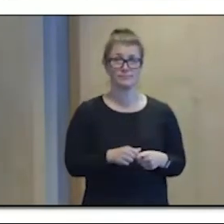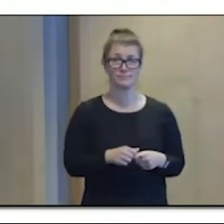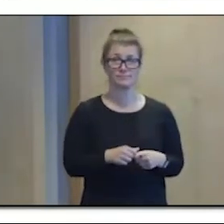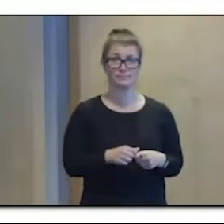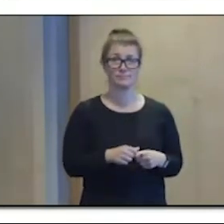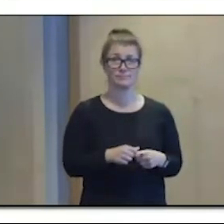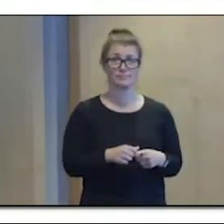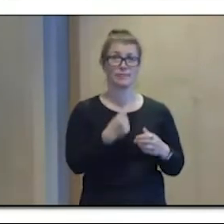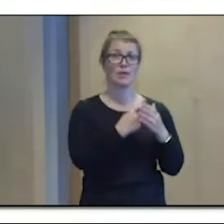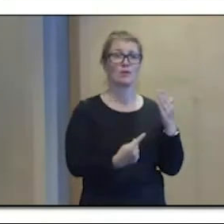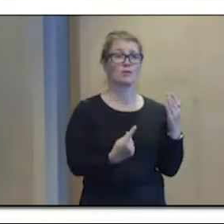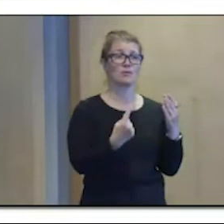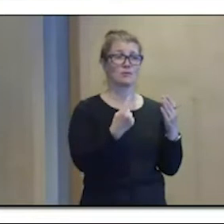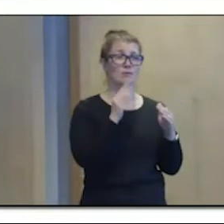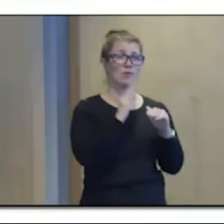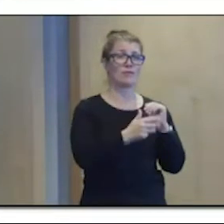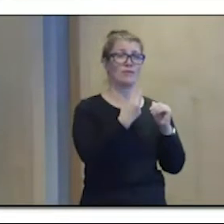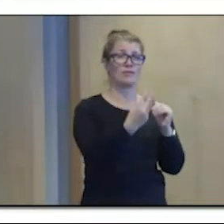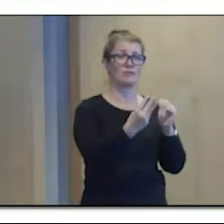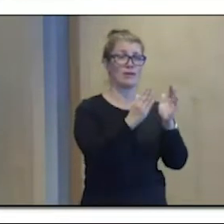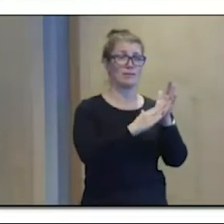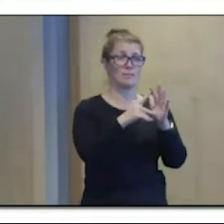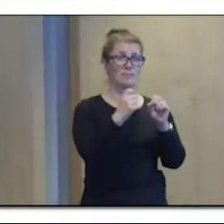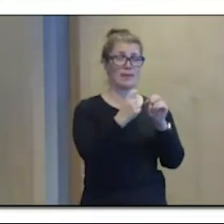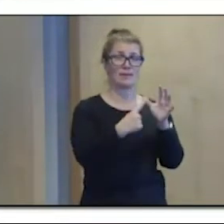so it was only just capable. So you have to have other flexible assets.